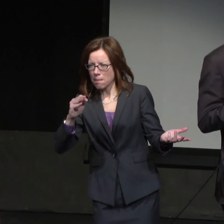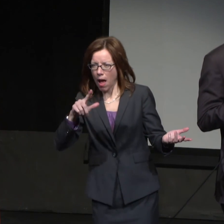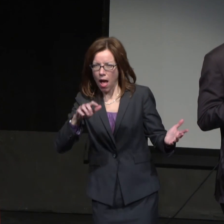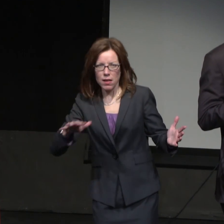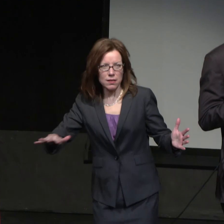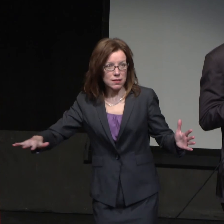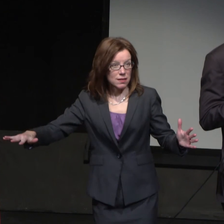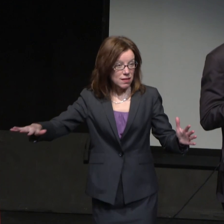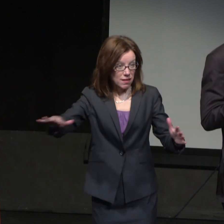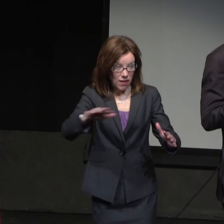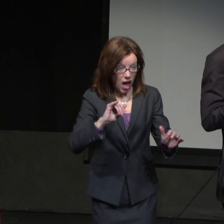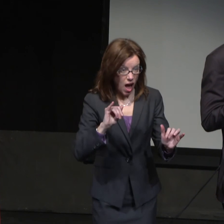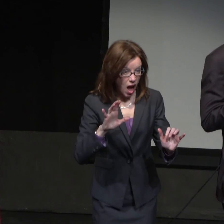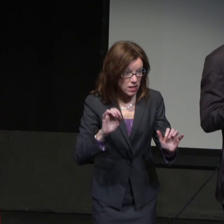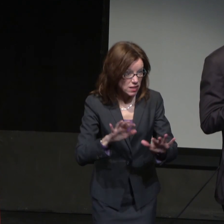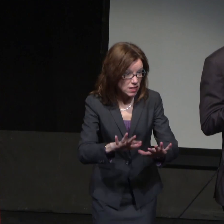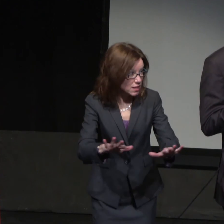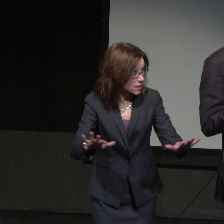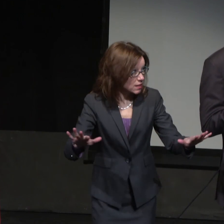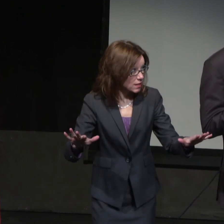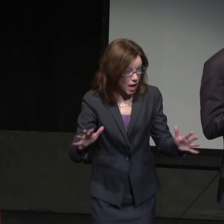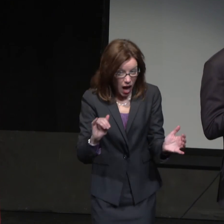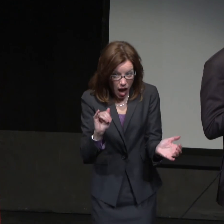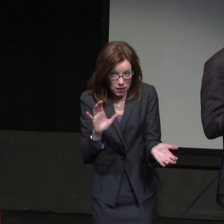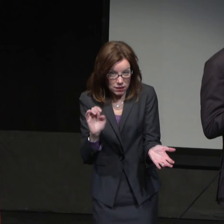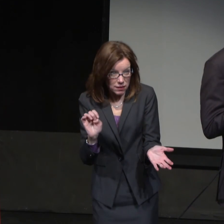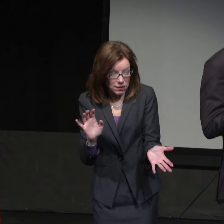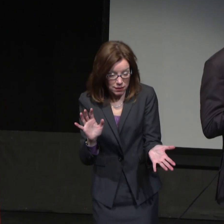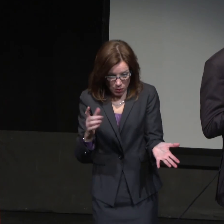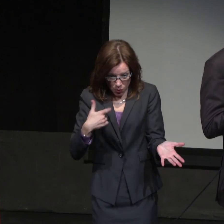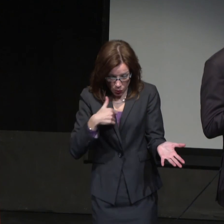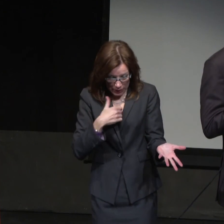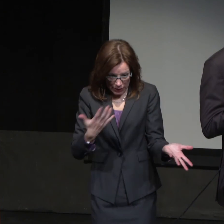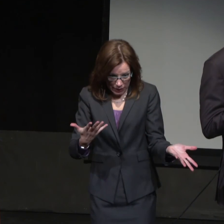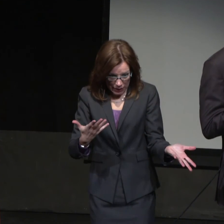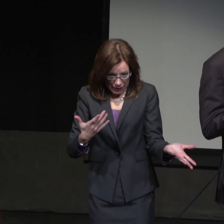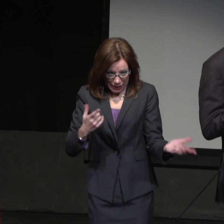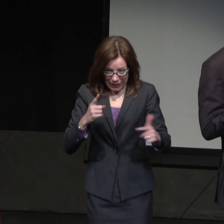we don't have the engineering technology to build something